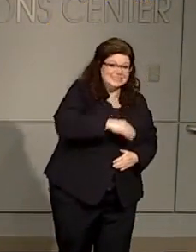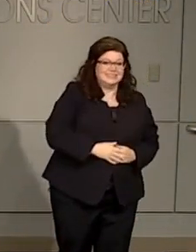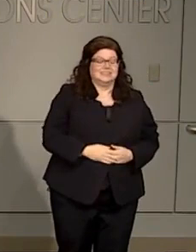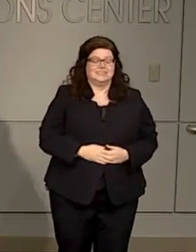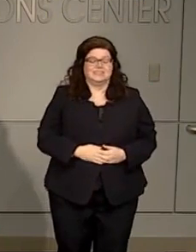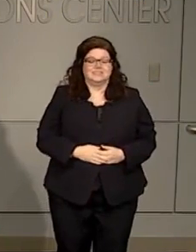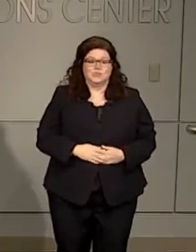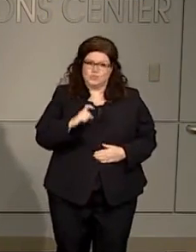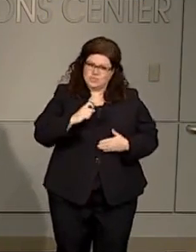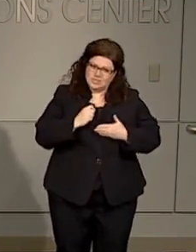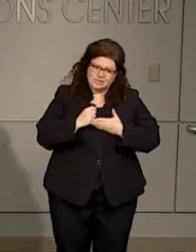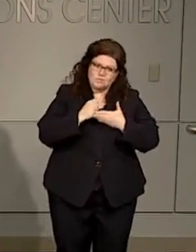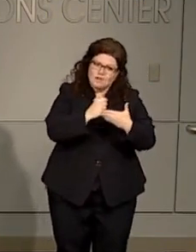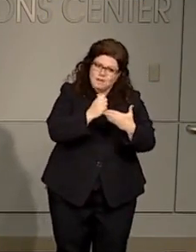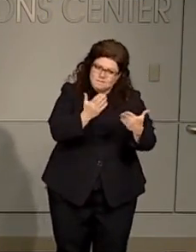YOUR HELP.